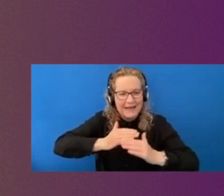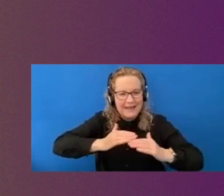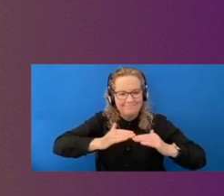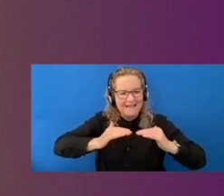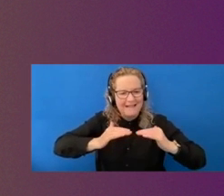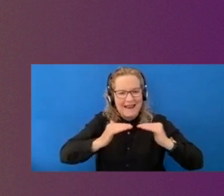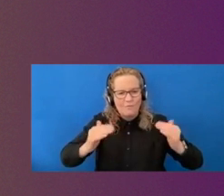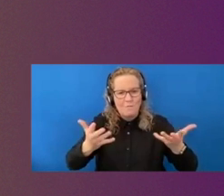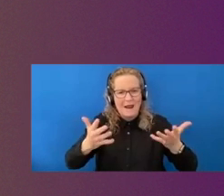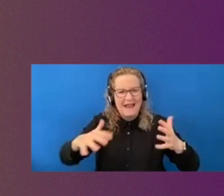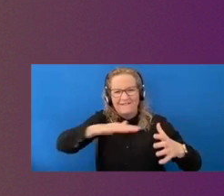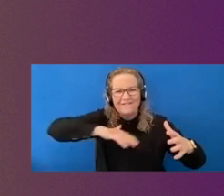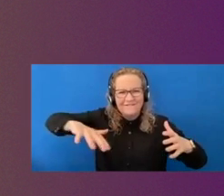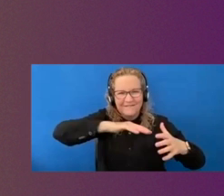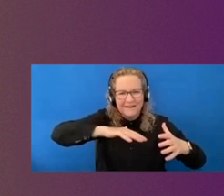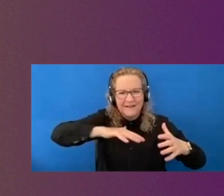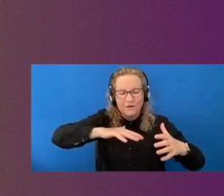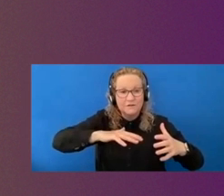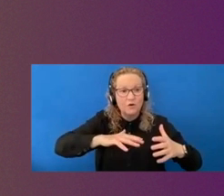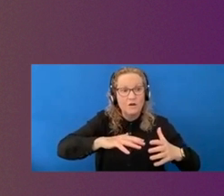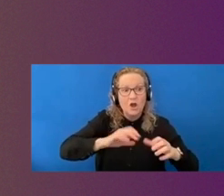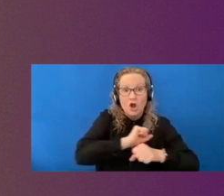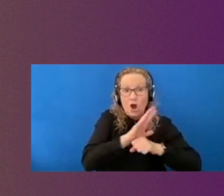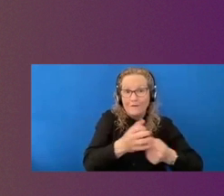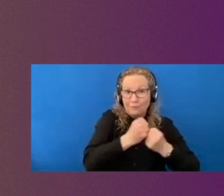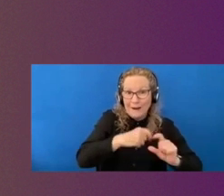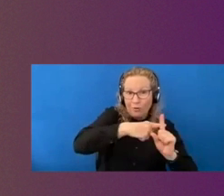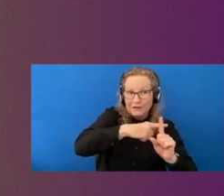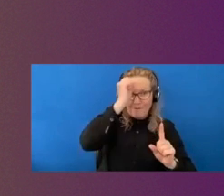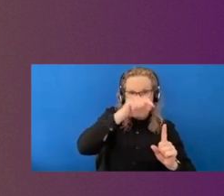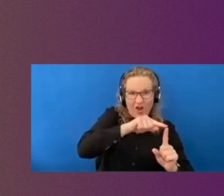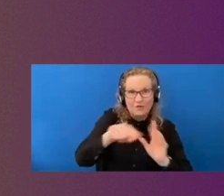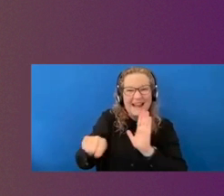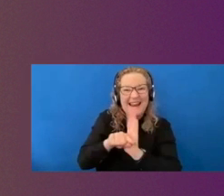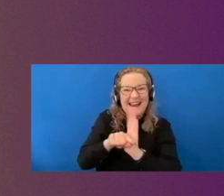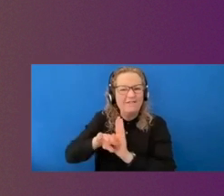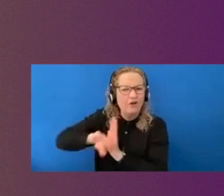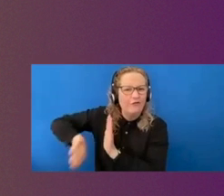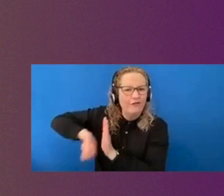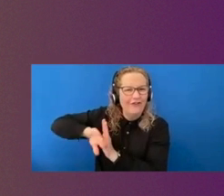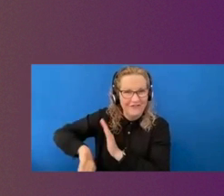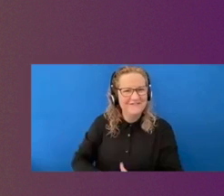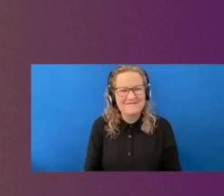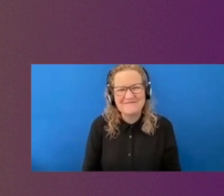as well as forget the negatives that would be fantastic so yeah um Varun I just wanted to